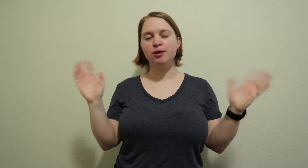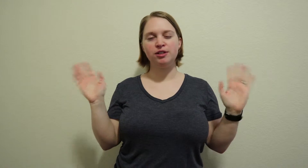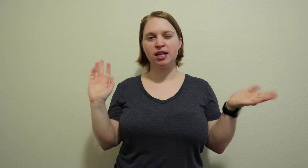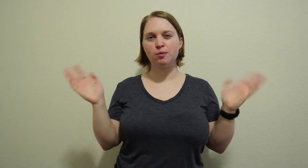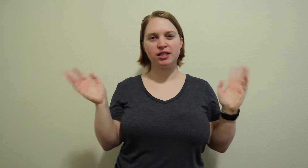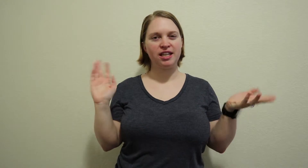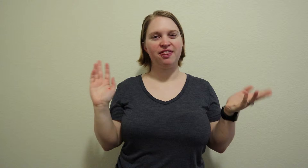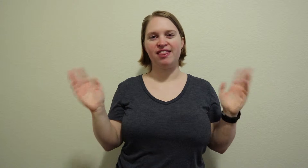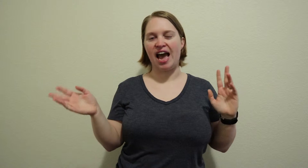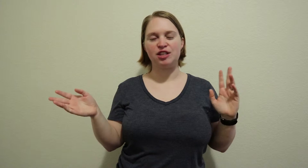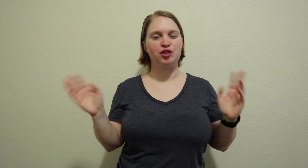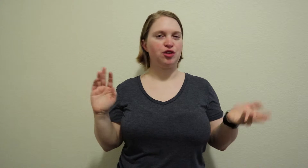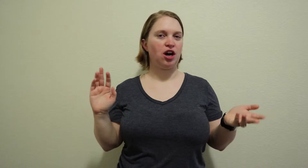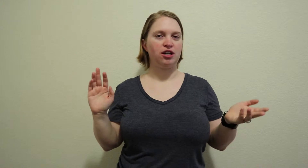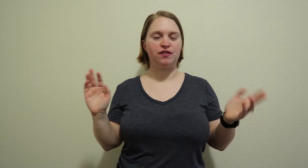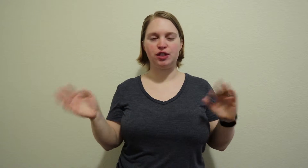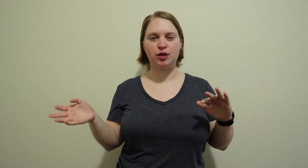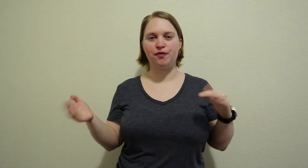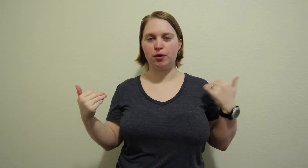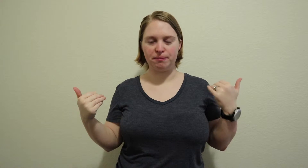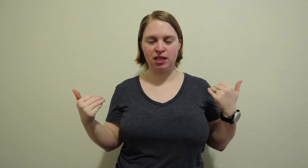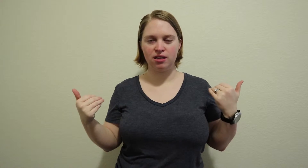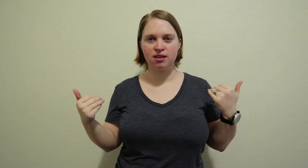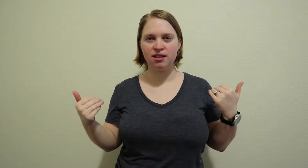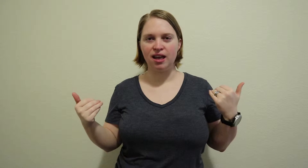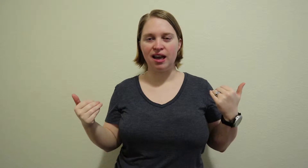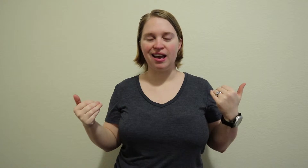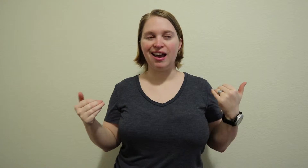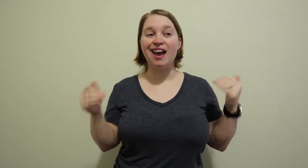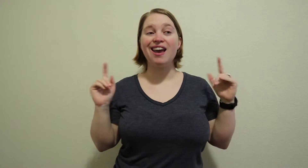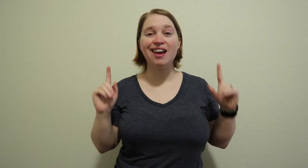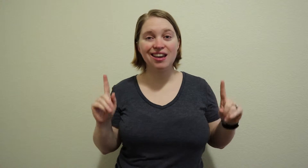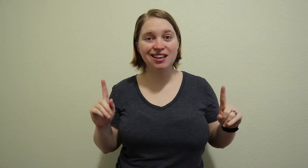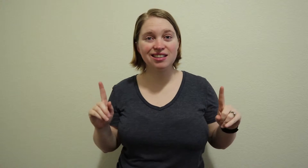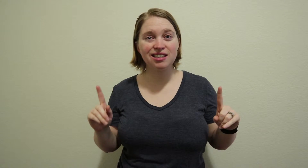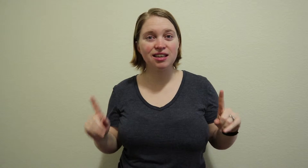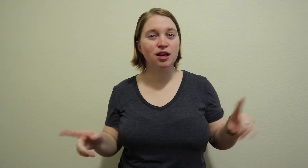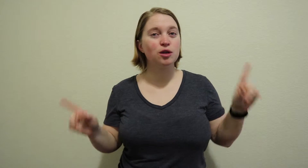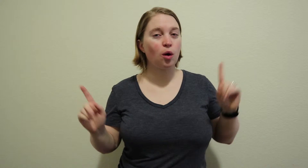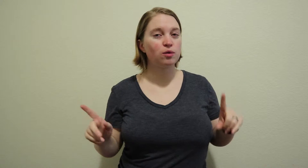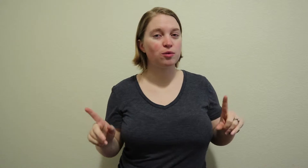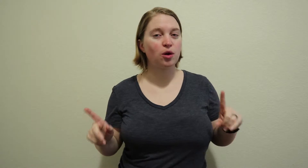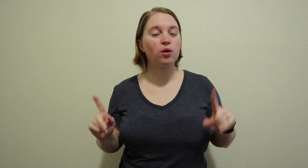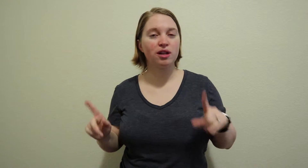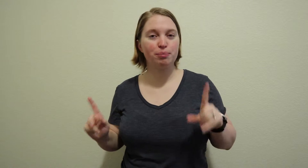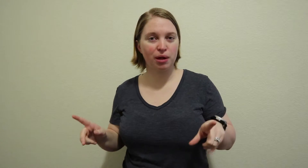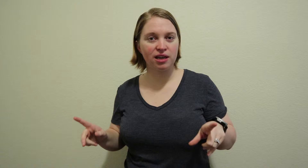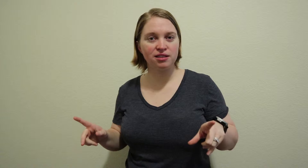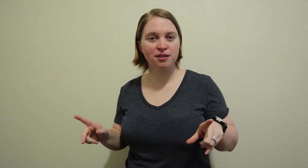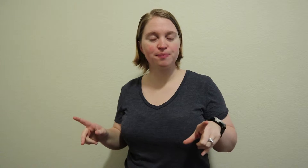music wasn't that strong of a suit for me and Cochlear Implant,